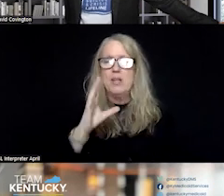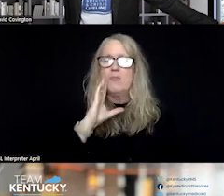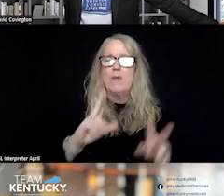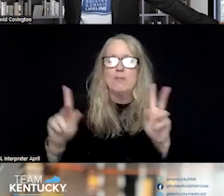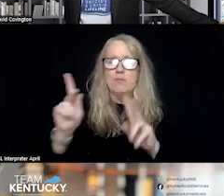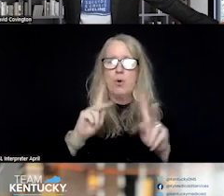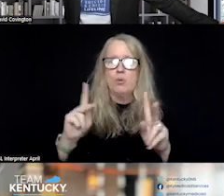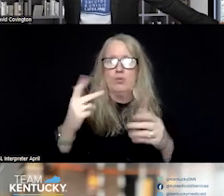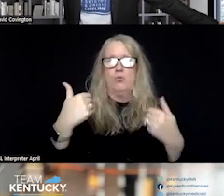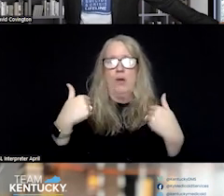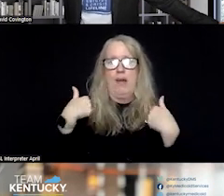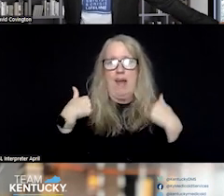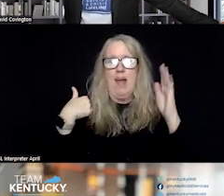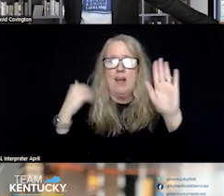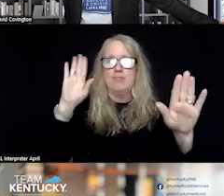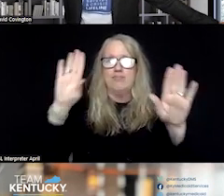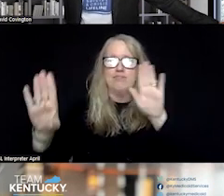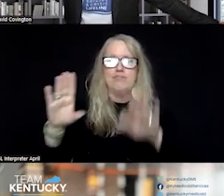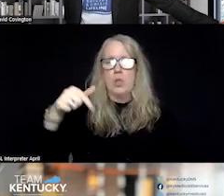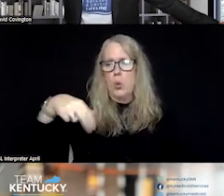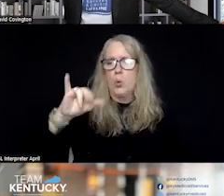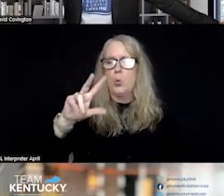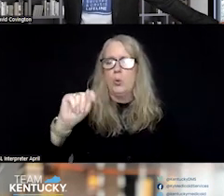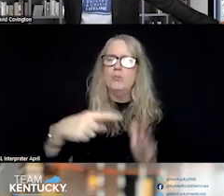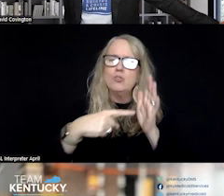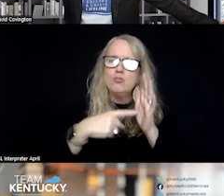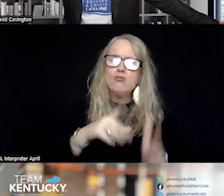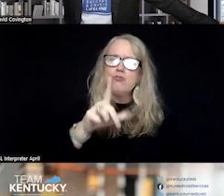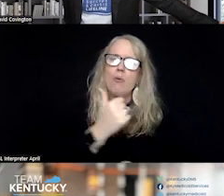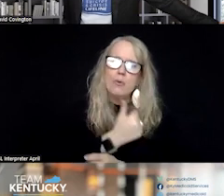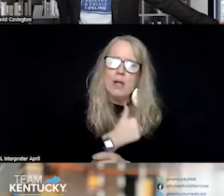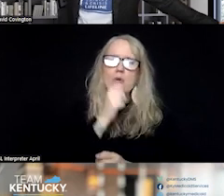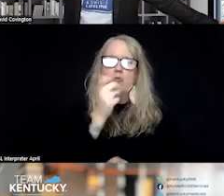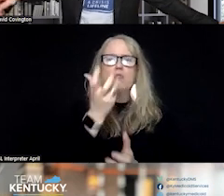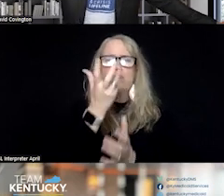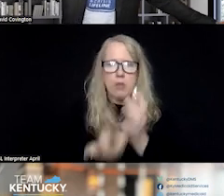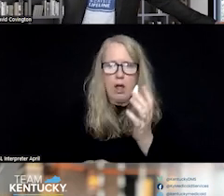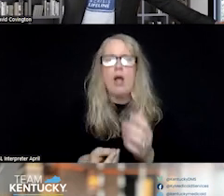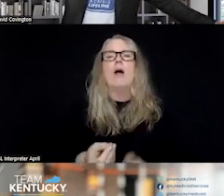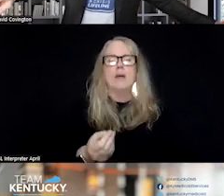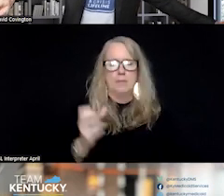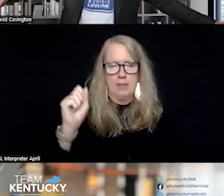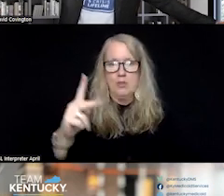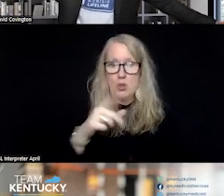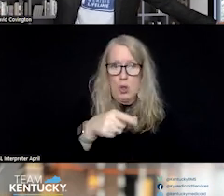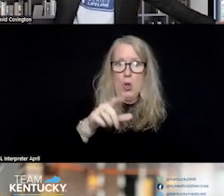QUILTS THERE TO REFLECT THEIR LOVED ONES. THAT QUILT ENCIRCLES